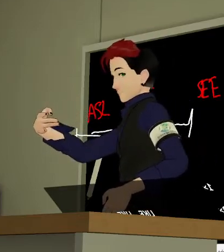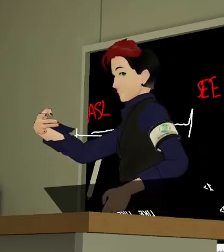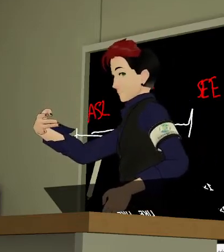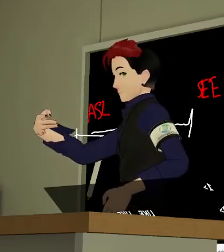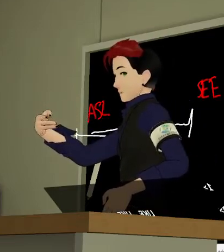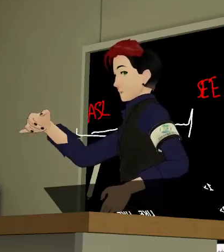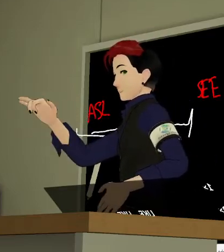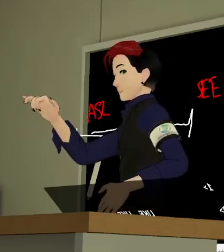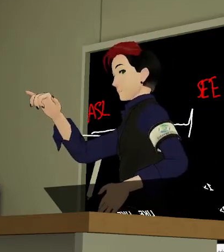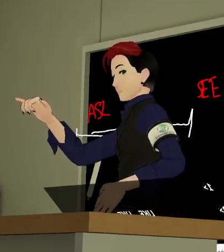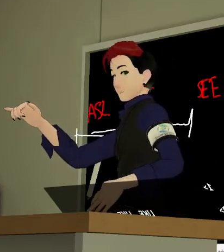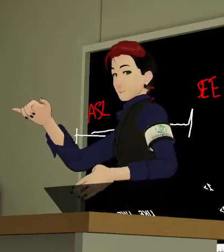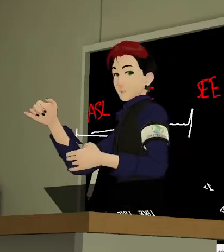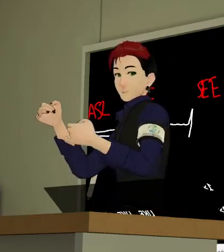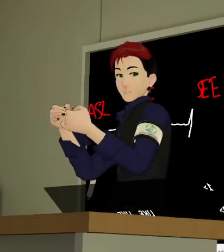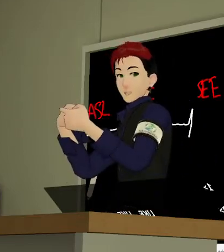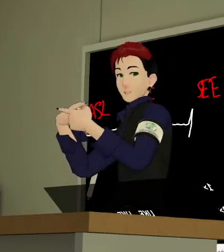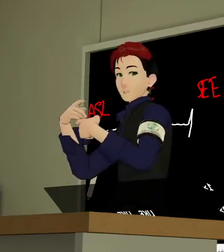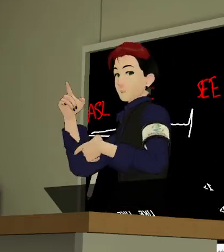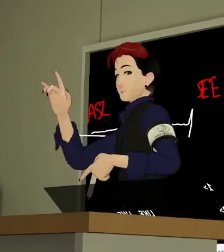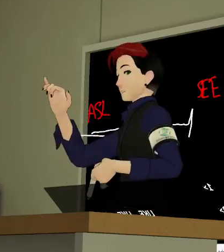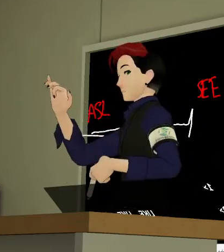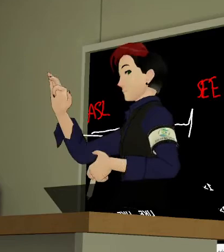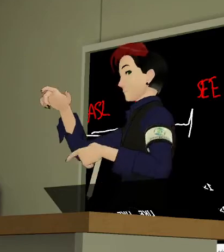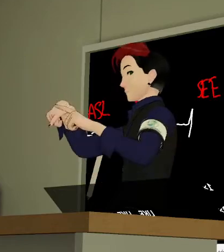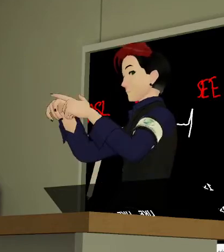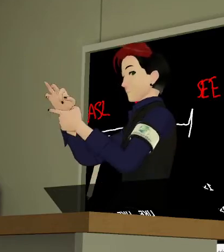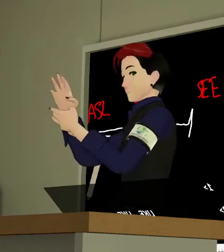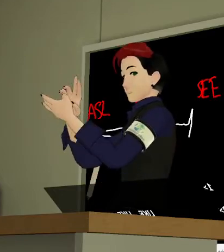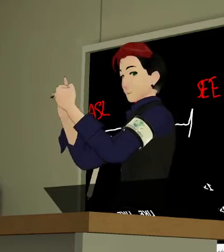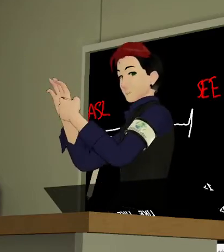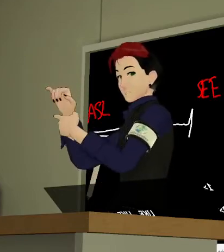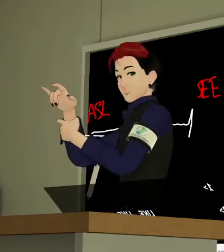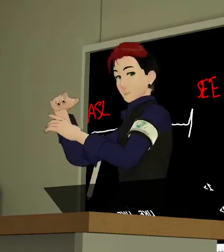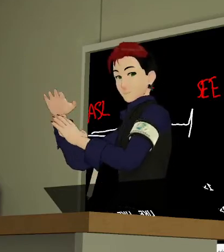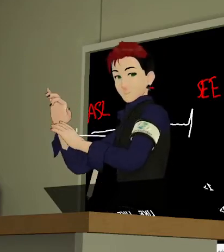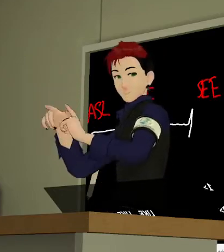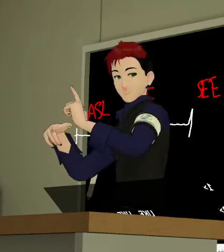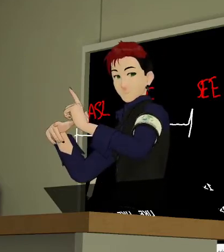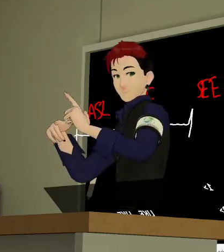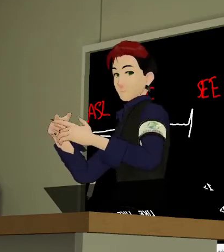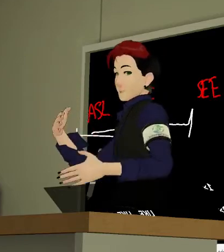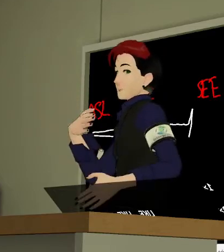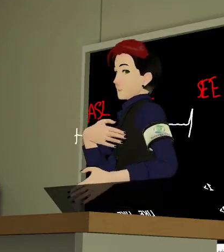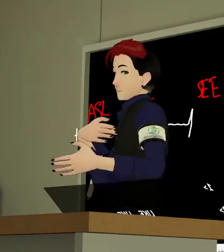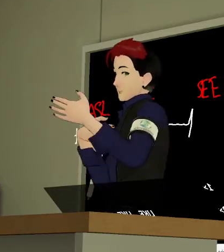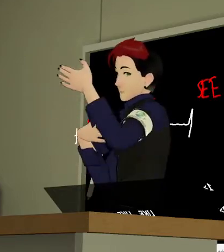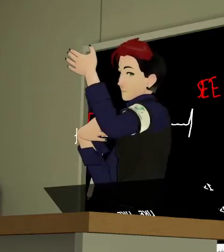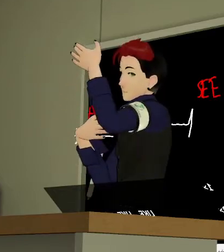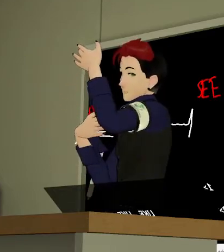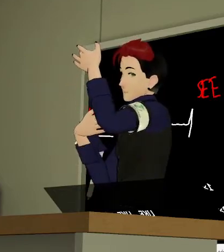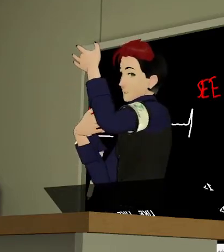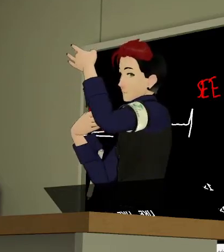yeah it is also the same with the sign for interesting because you get your heart and your head